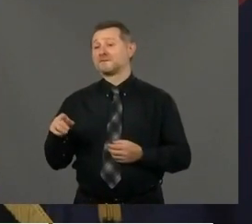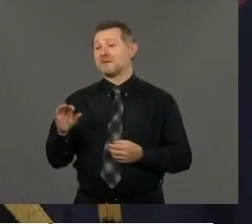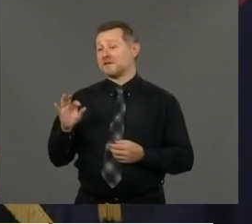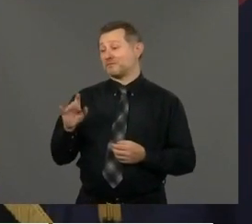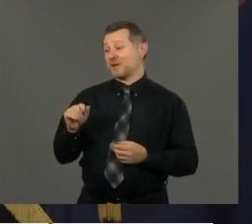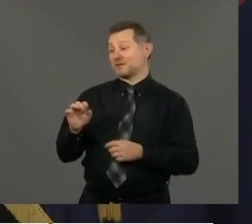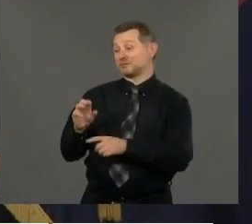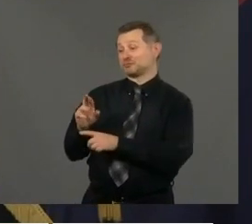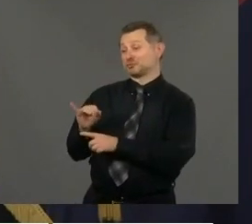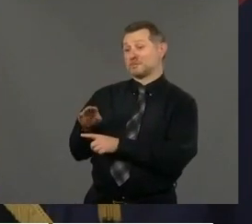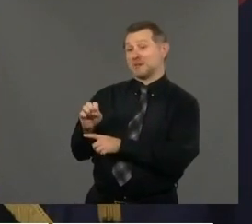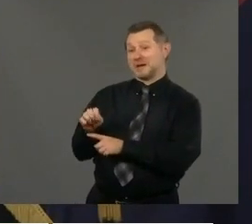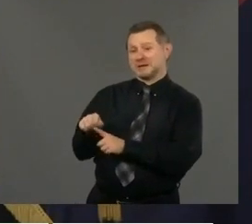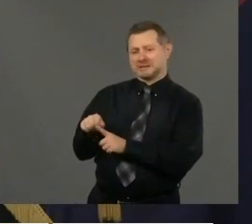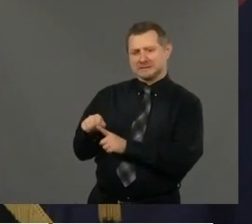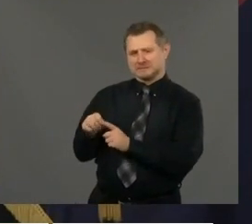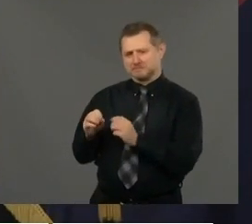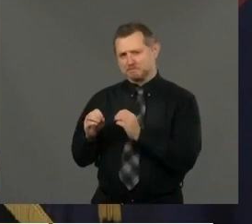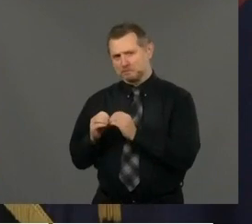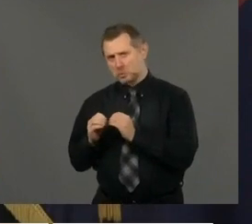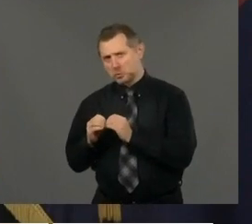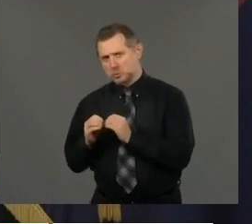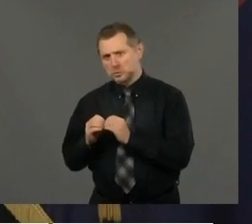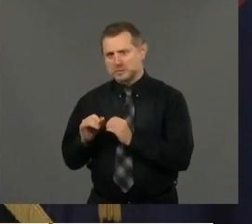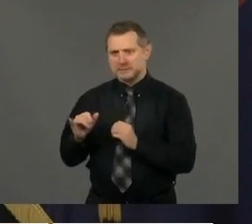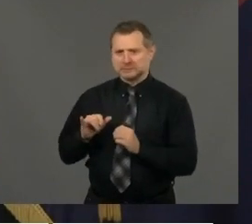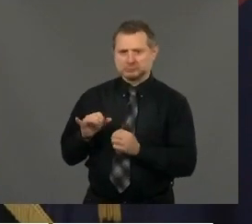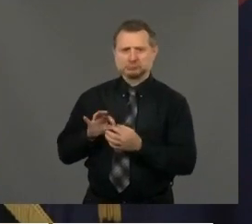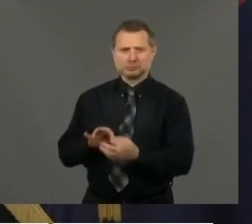MORE THAN ROBBERY.